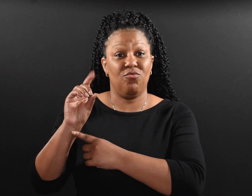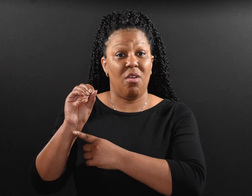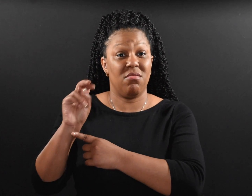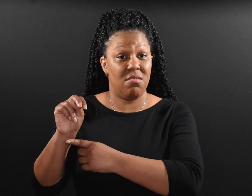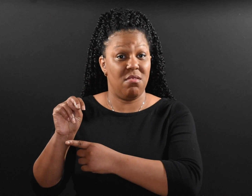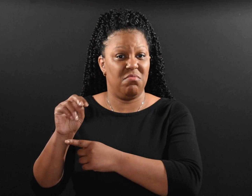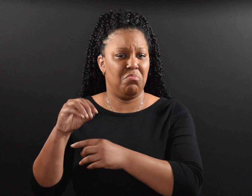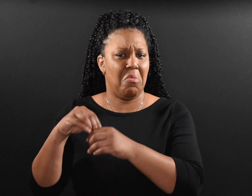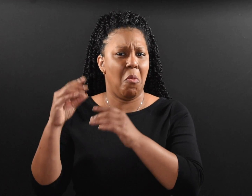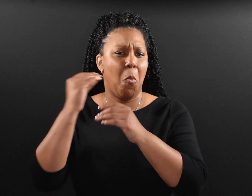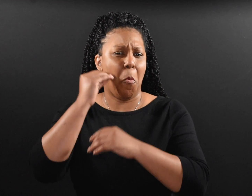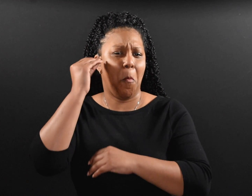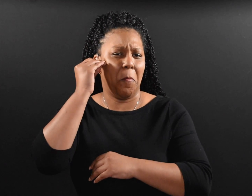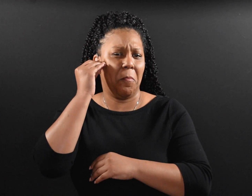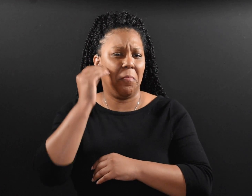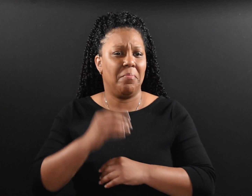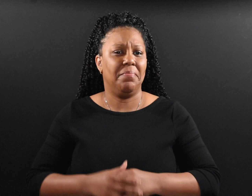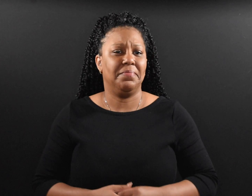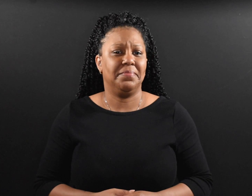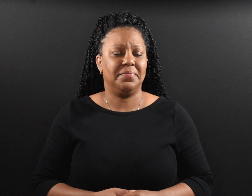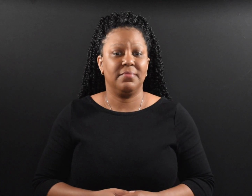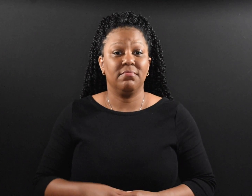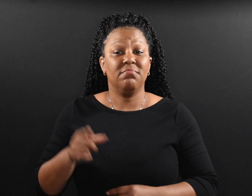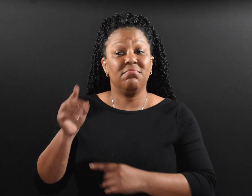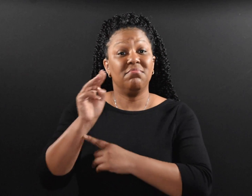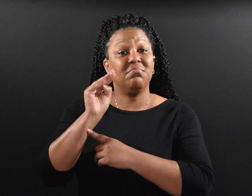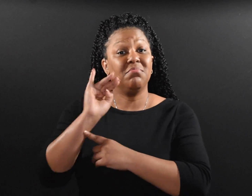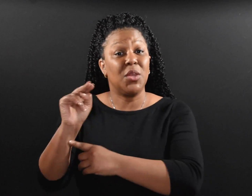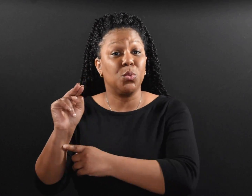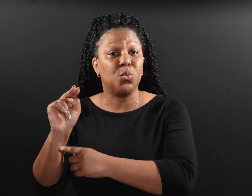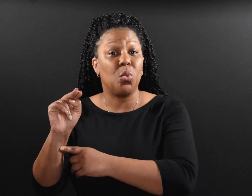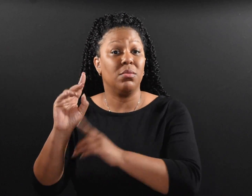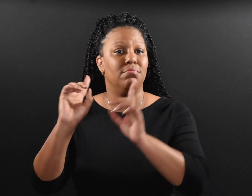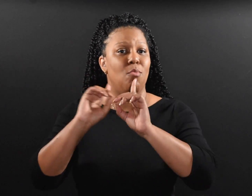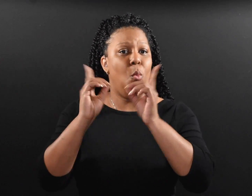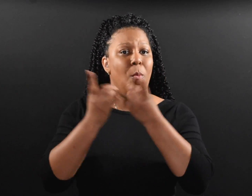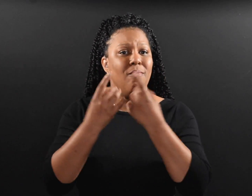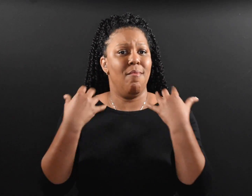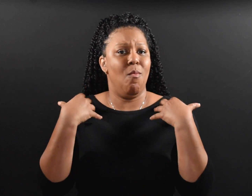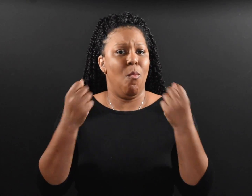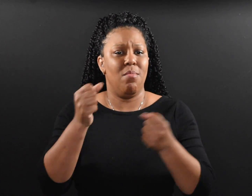Radon in Homes The Minnesota Department of Health